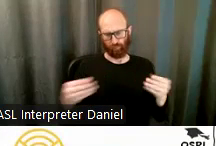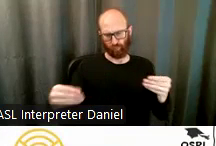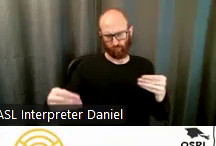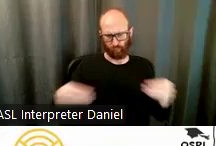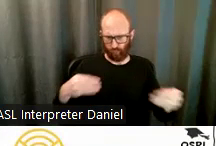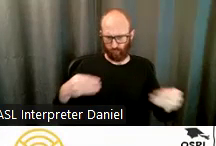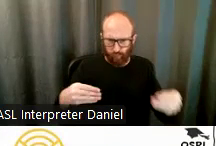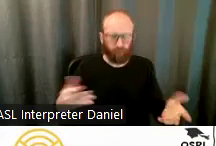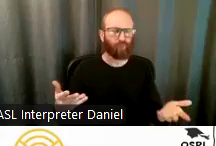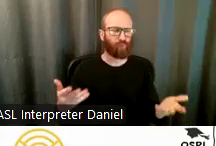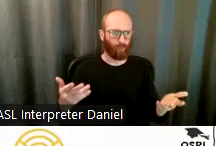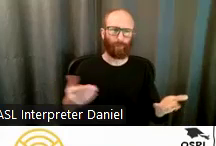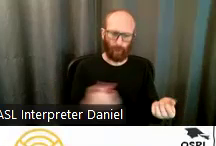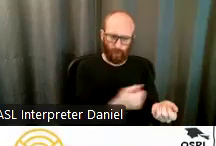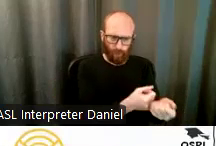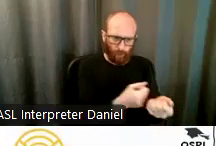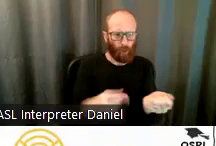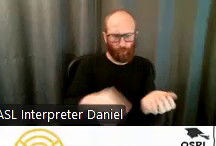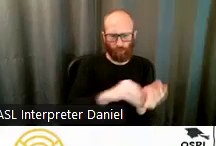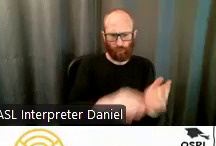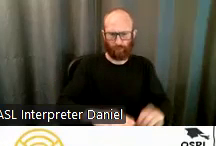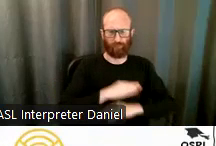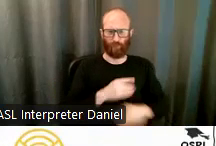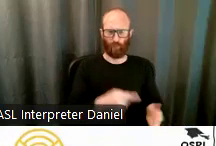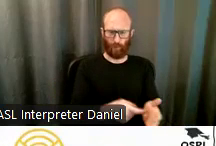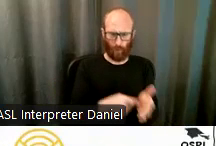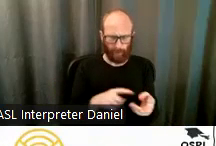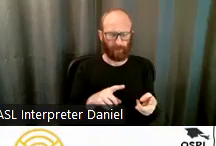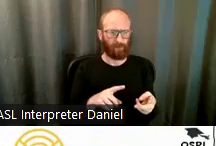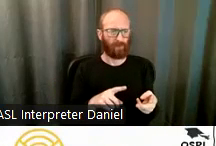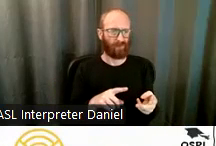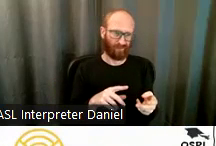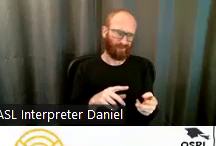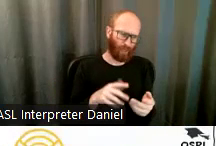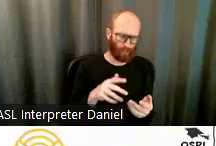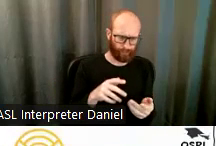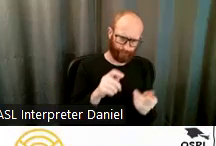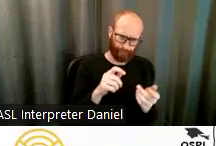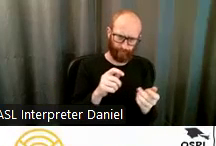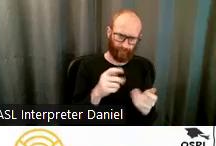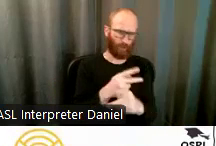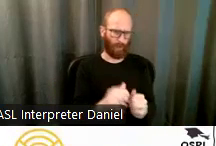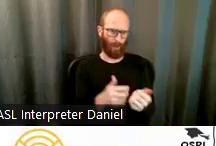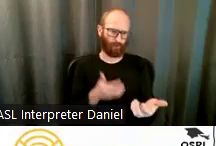students meeting those requirements and making them work for them. And on the other side of it,